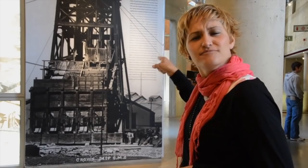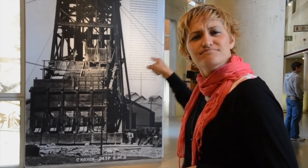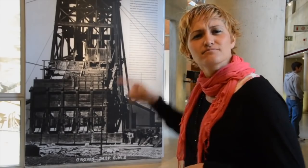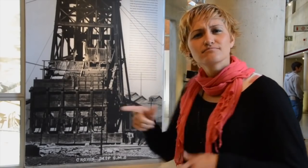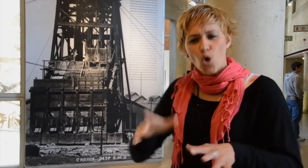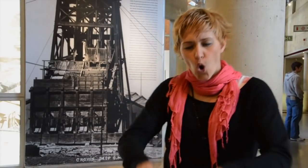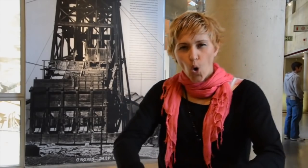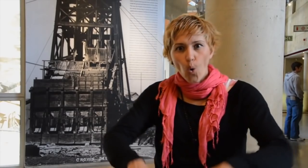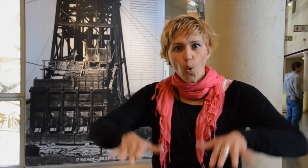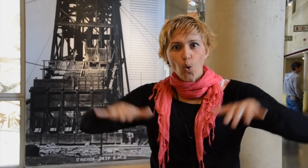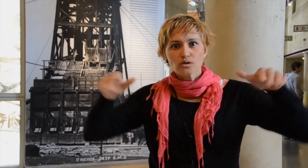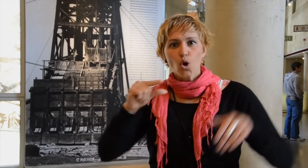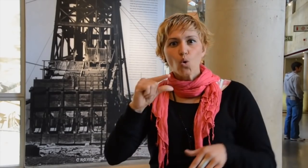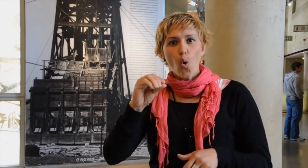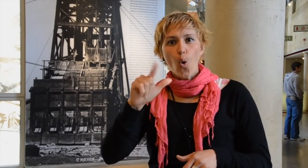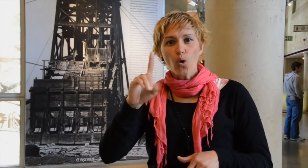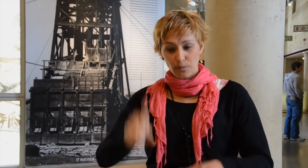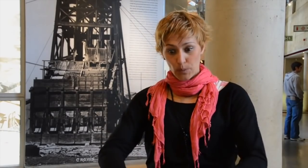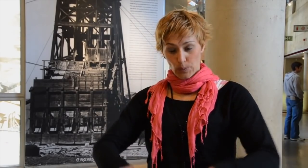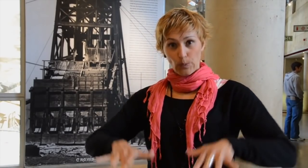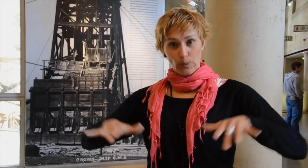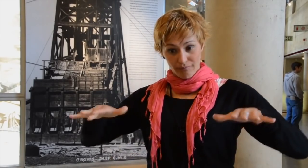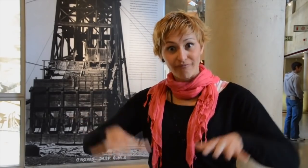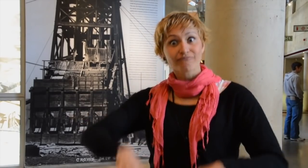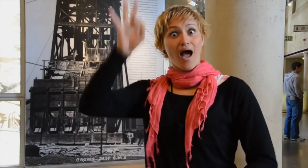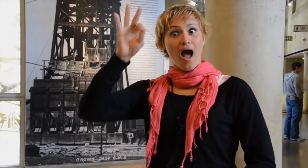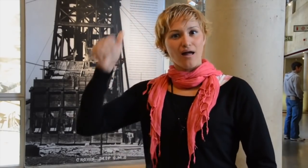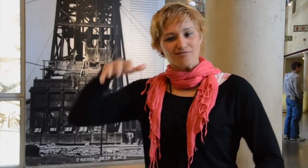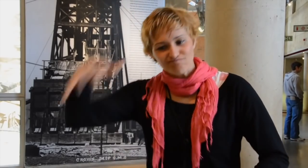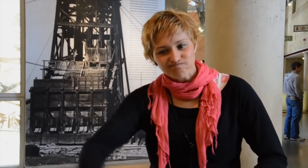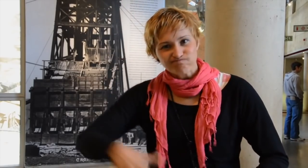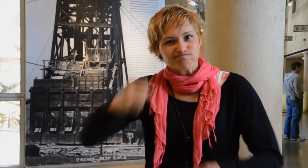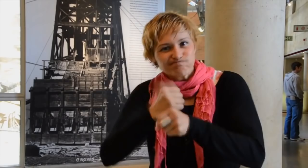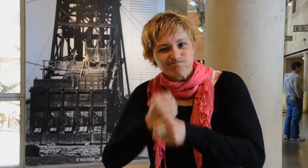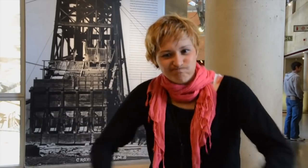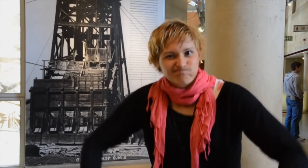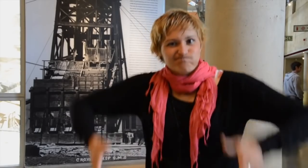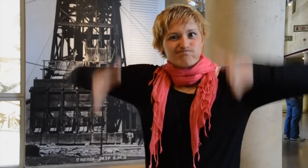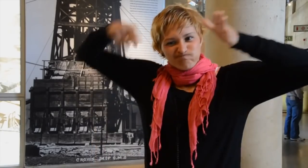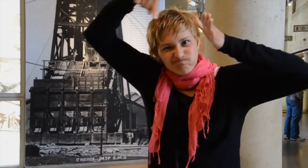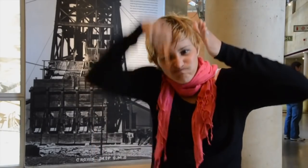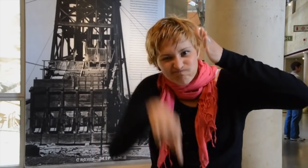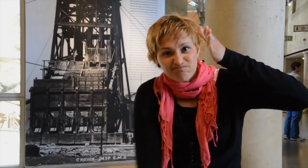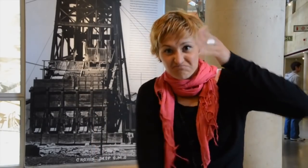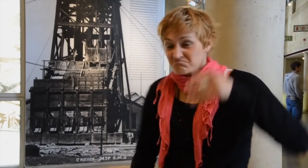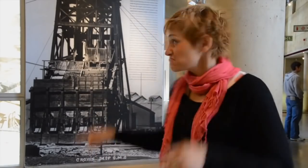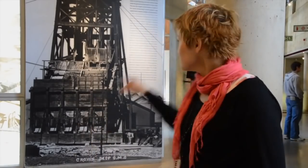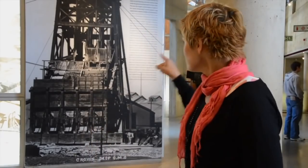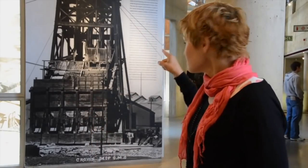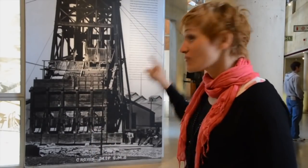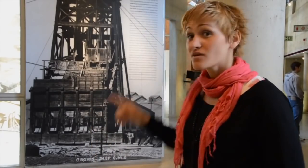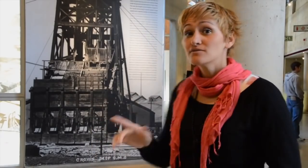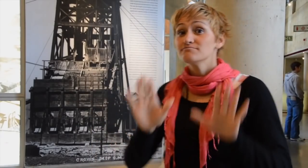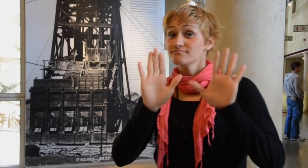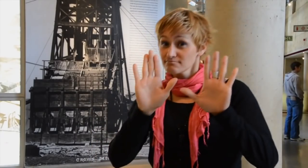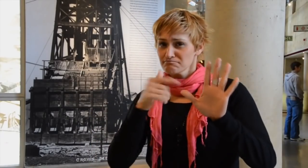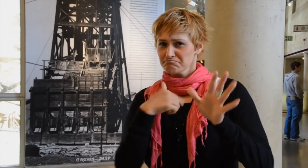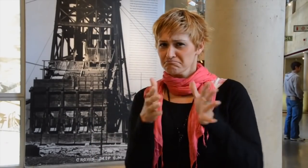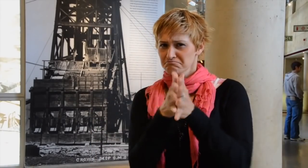This is a picture of a gold mine.